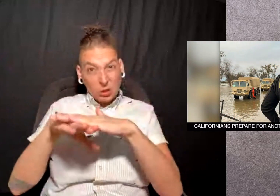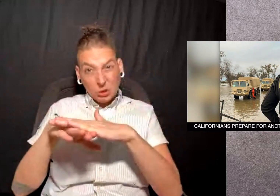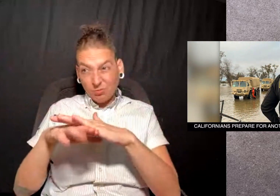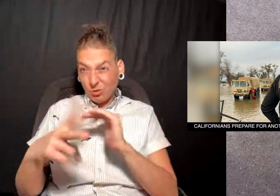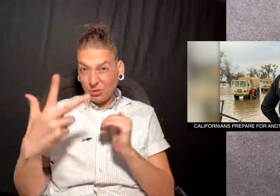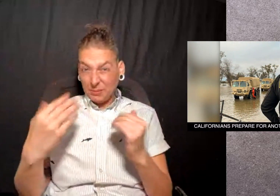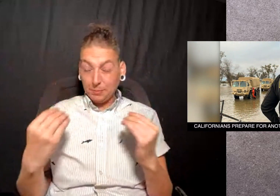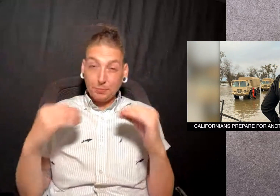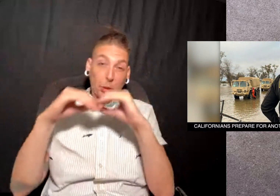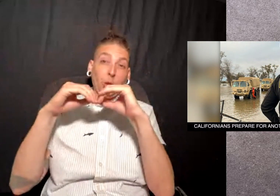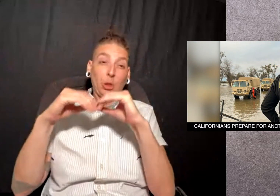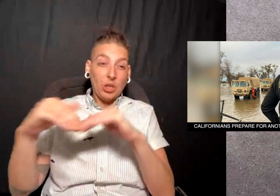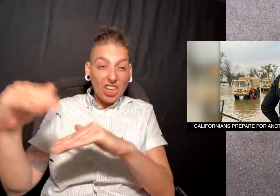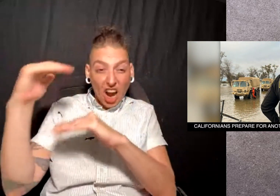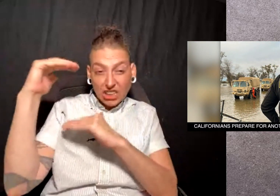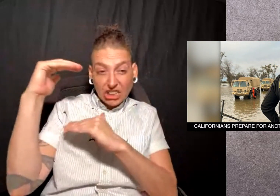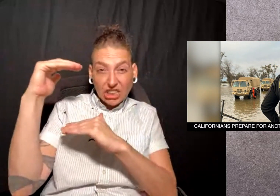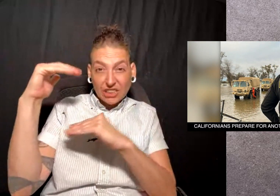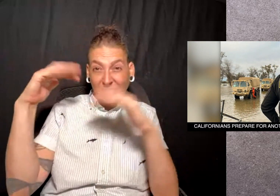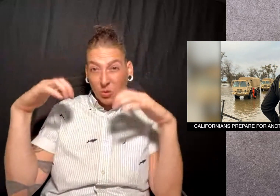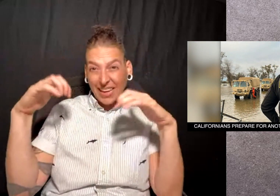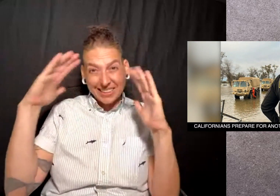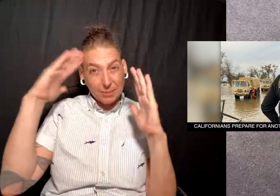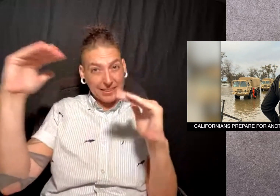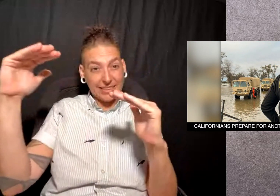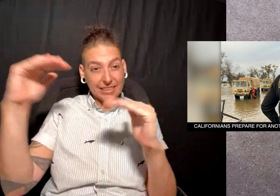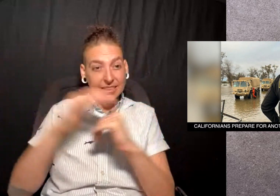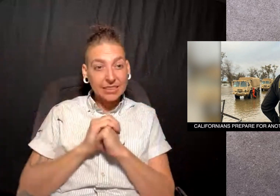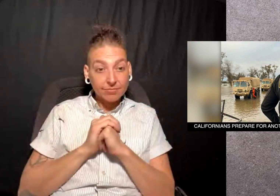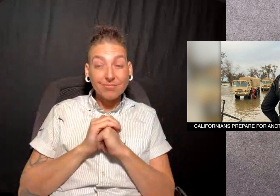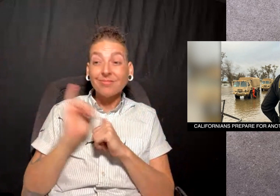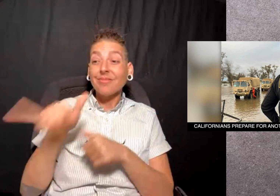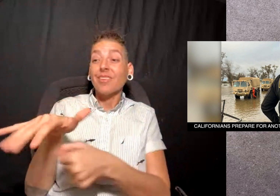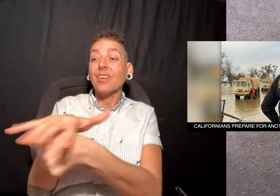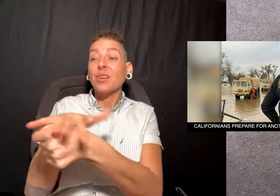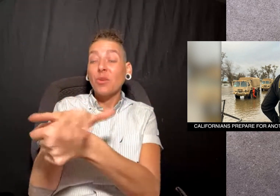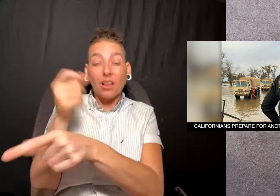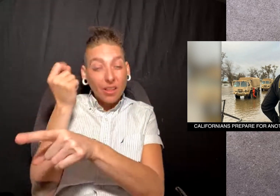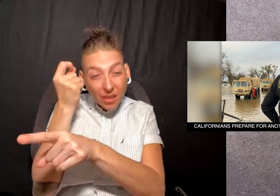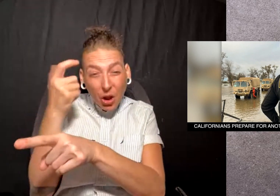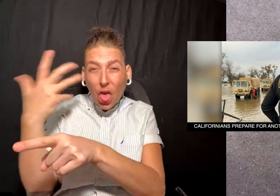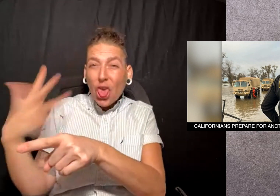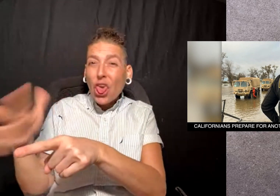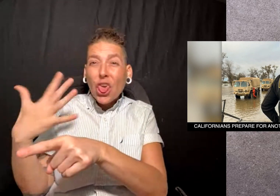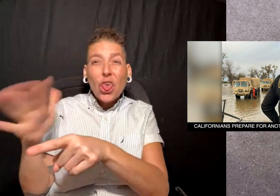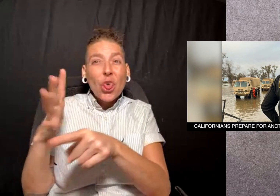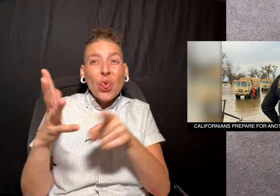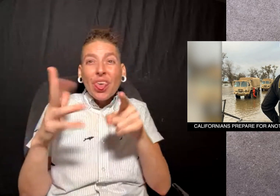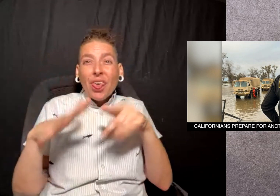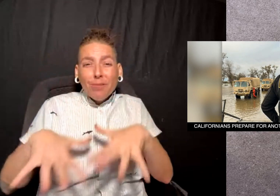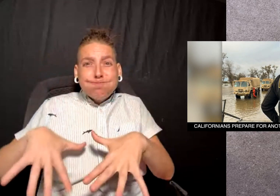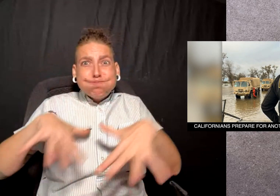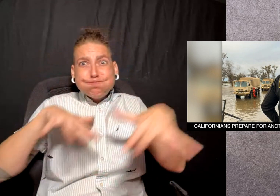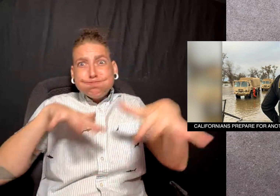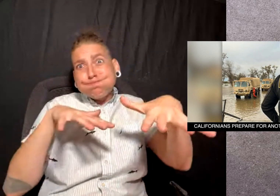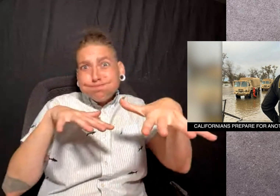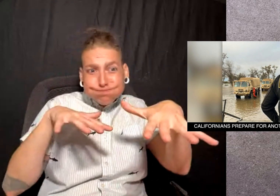up to three more inches of rain is expected in areas already too saturated to absorb more water